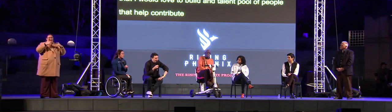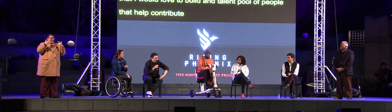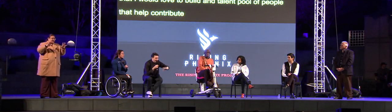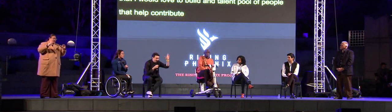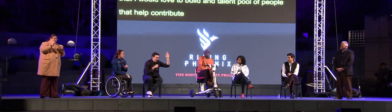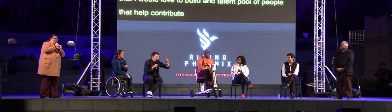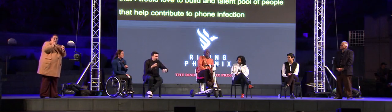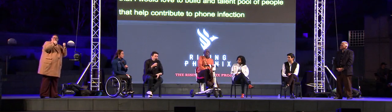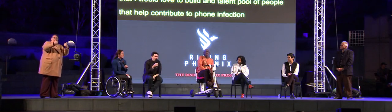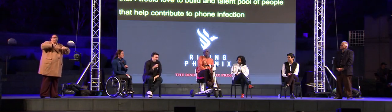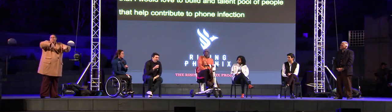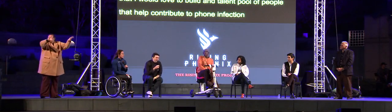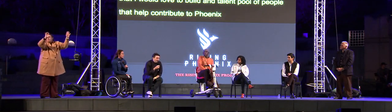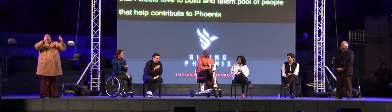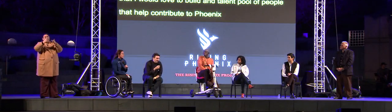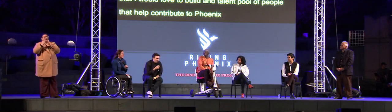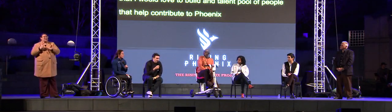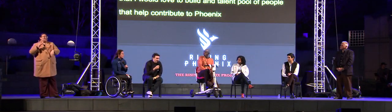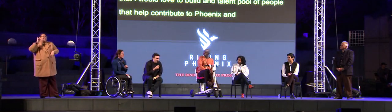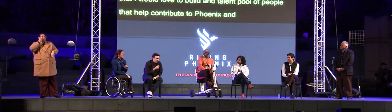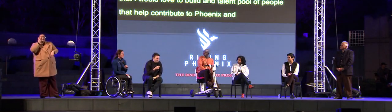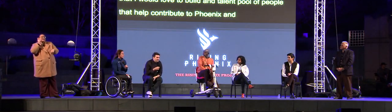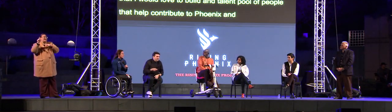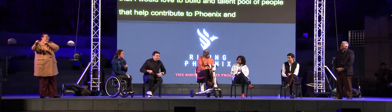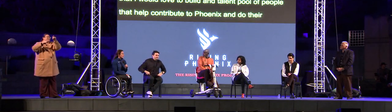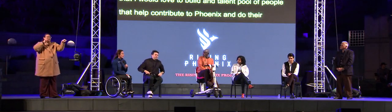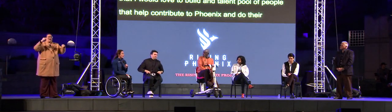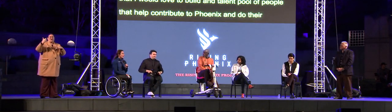in Disney, and in all these magical places.